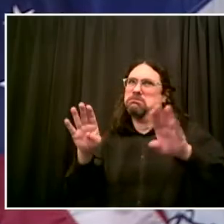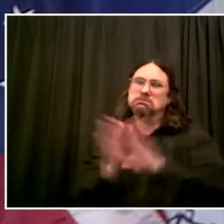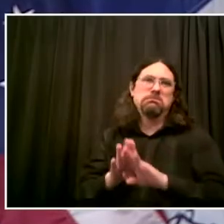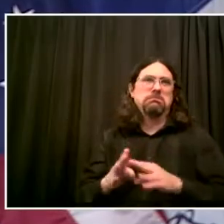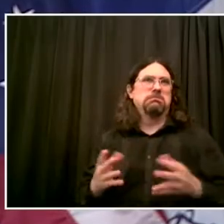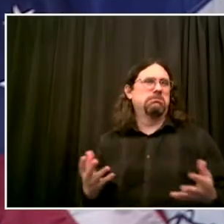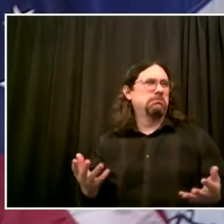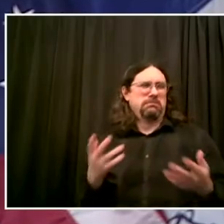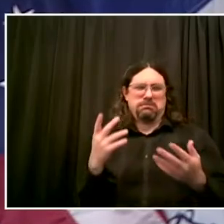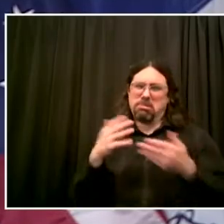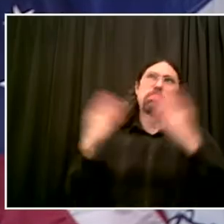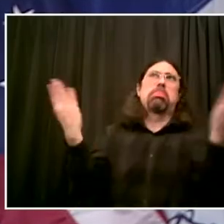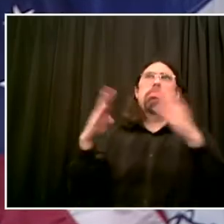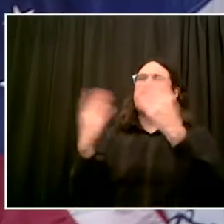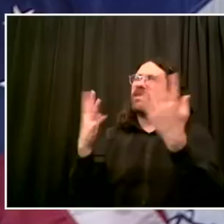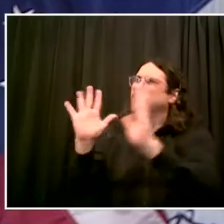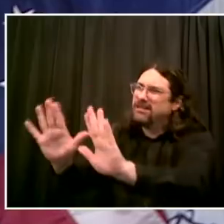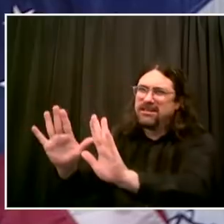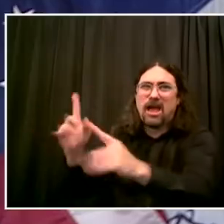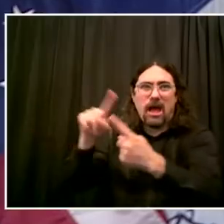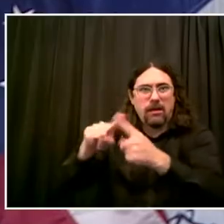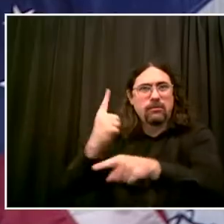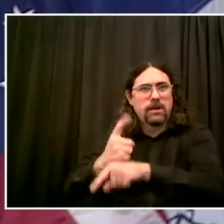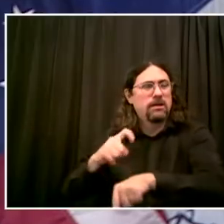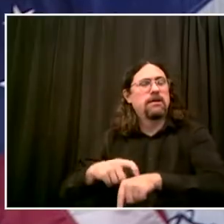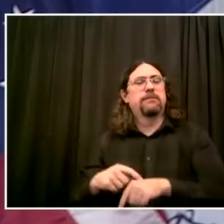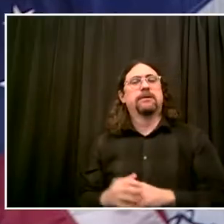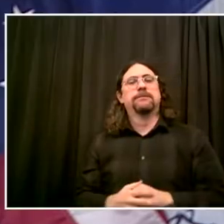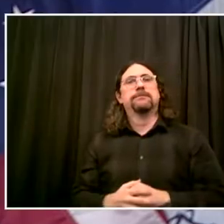OPEN UP